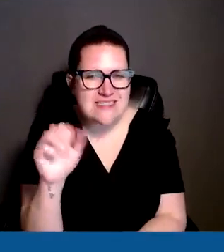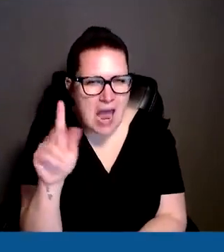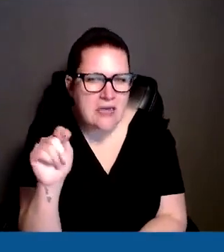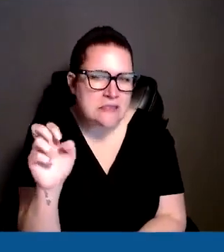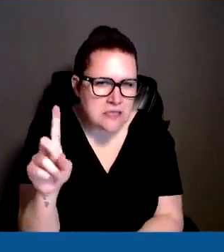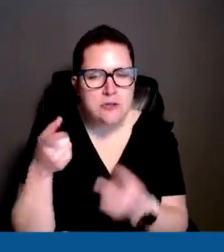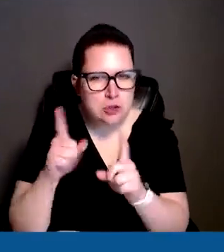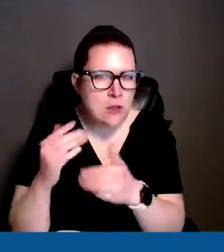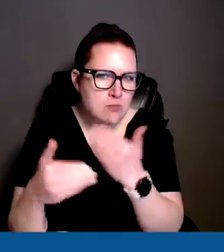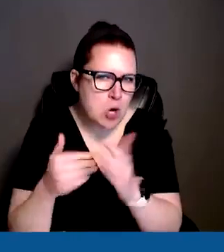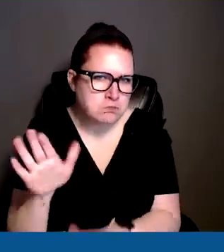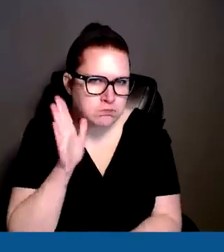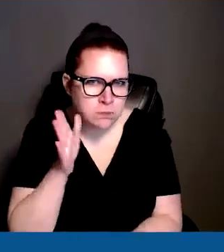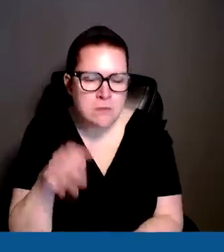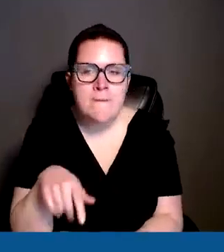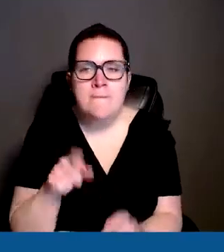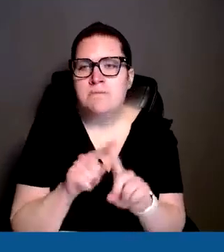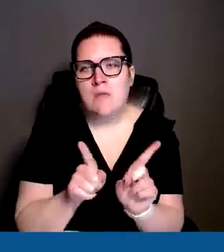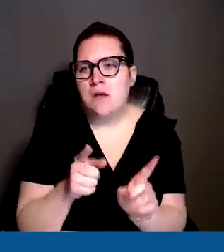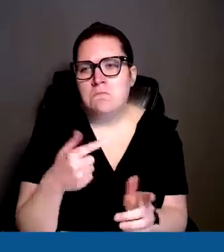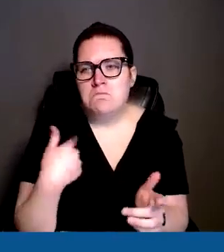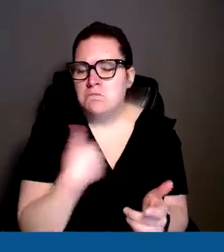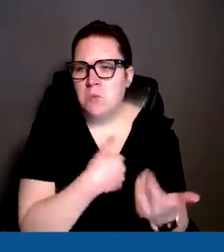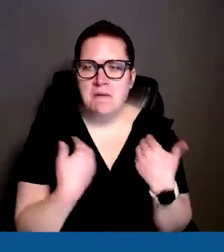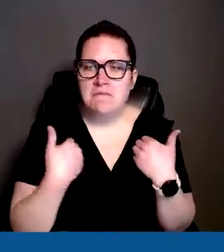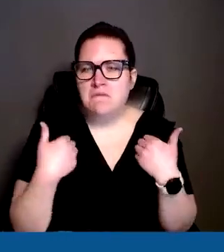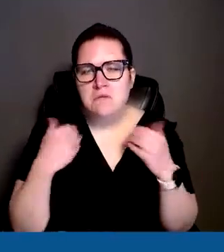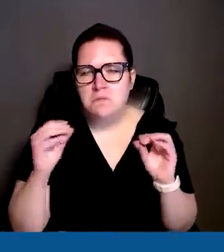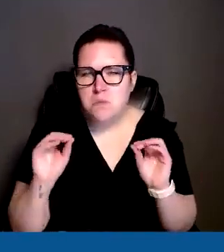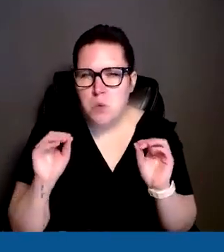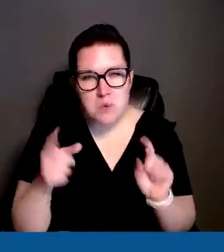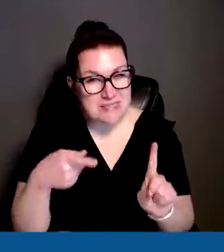But, we don't have specific plans at this point